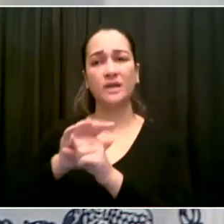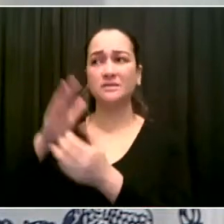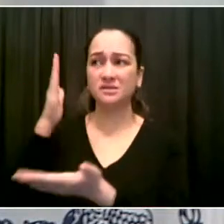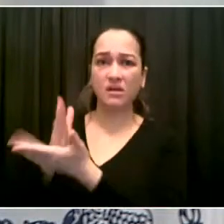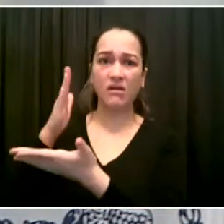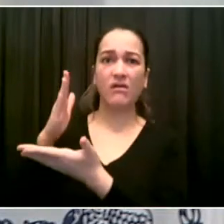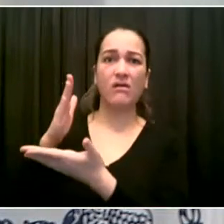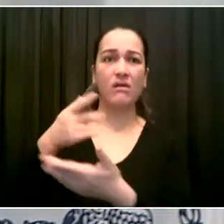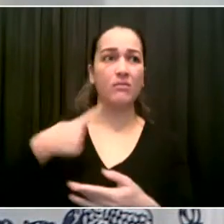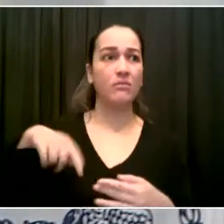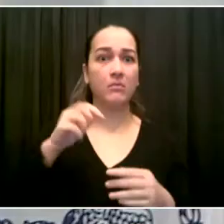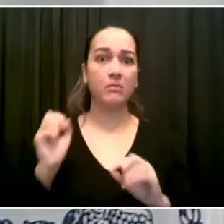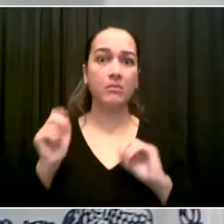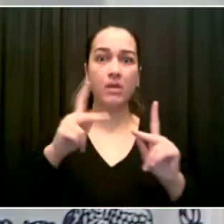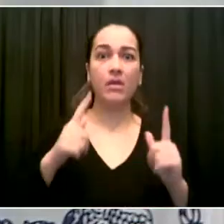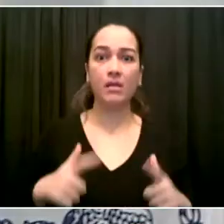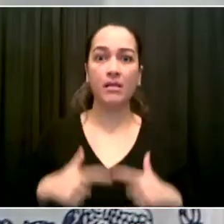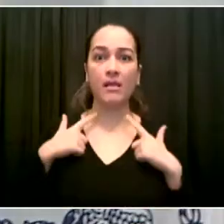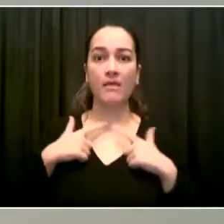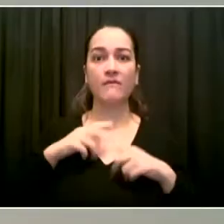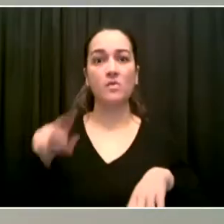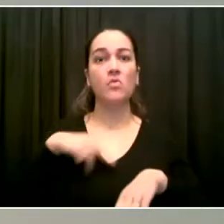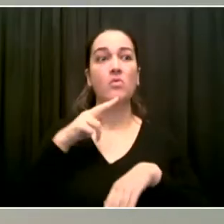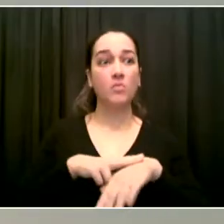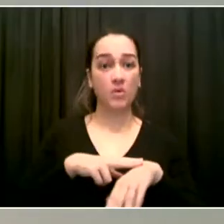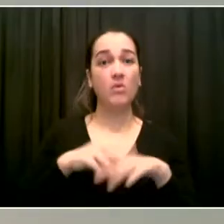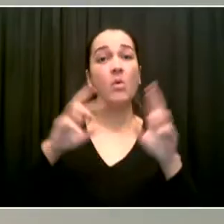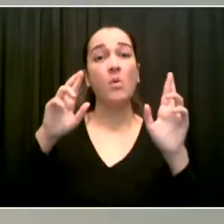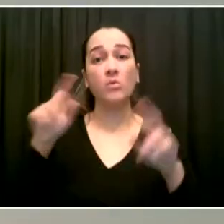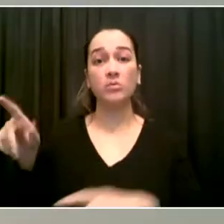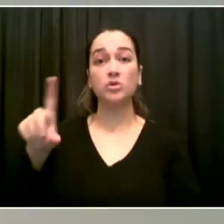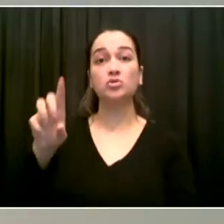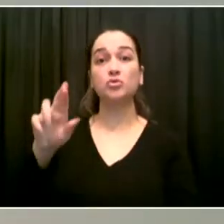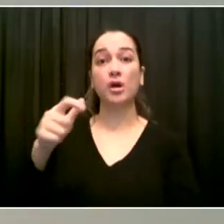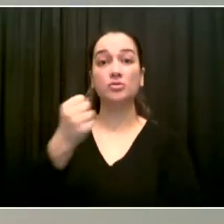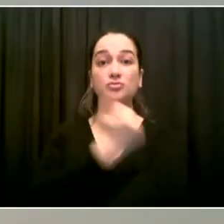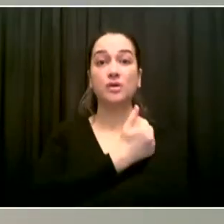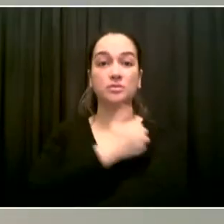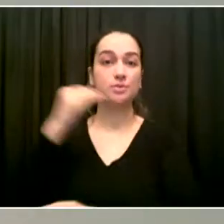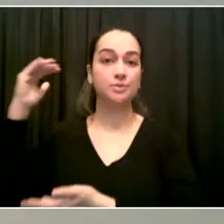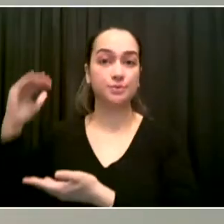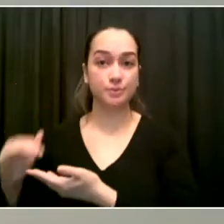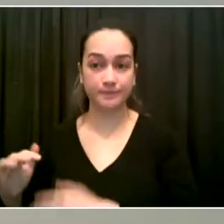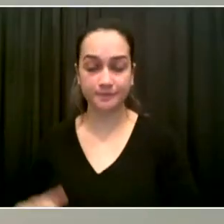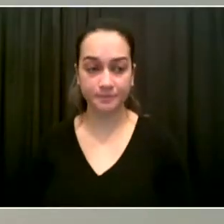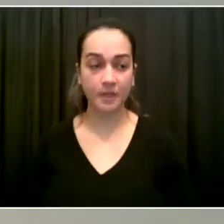EDNE OT P PUT ADDITIONAL L AMESURES IN PLACE. DR. CHOKSHI DOING A TALK